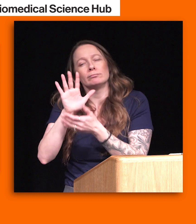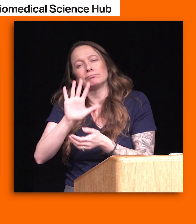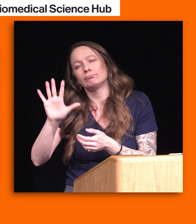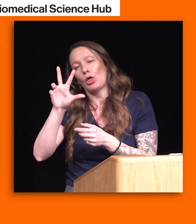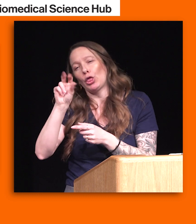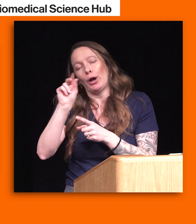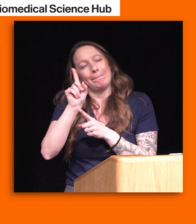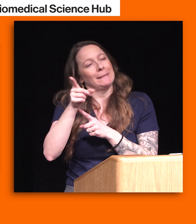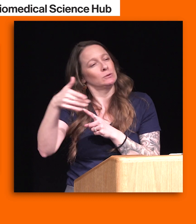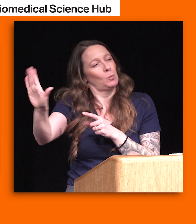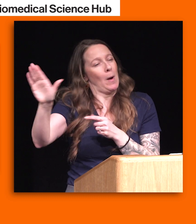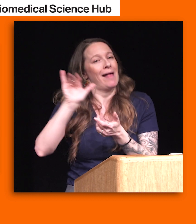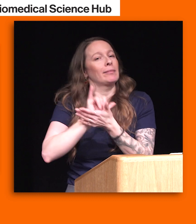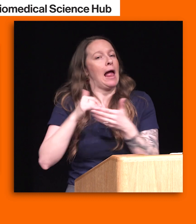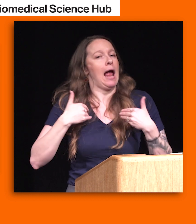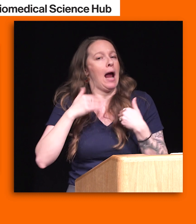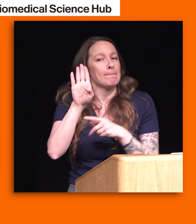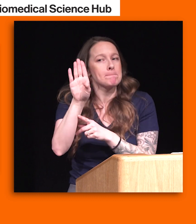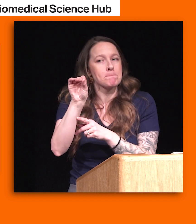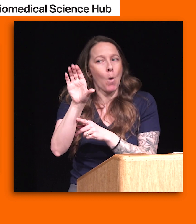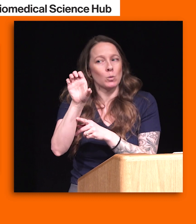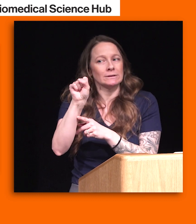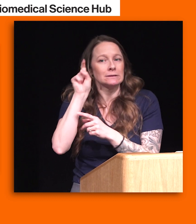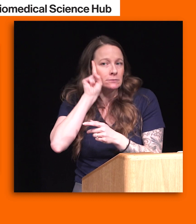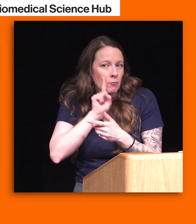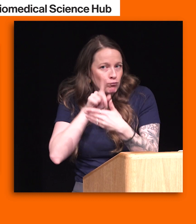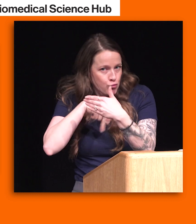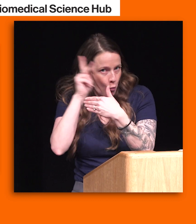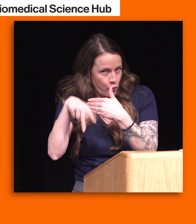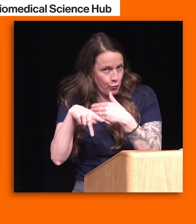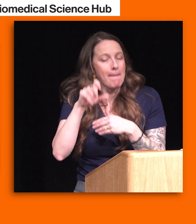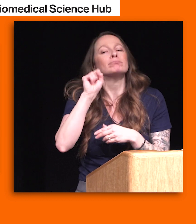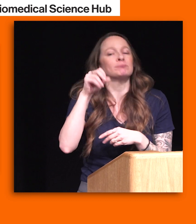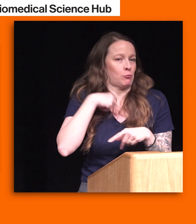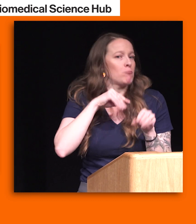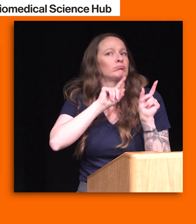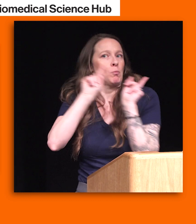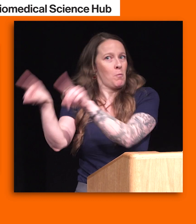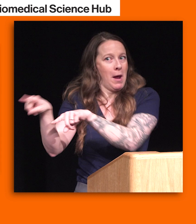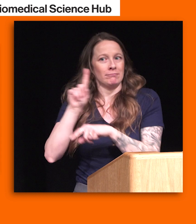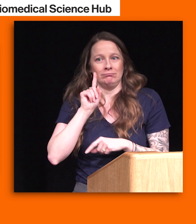So, they found a school about 30 minutes away. It had a BOCES Deaf Ed program.